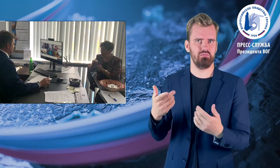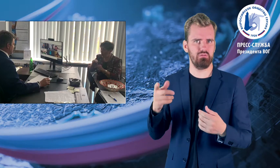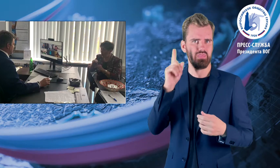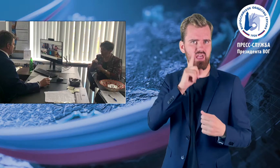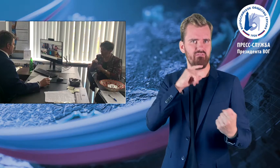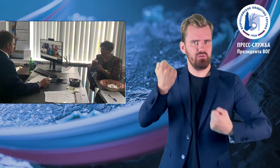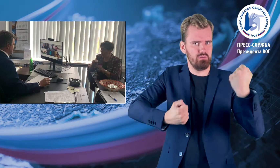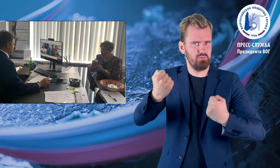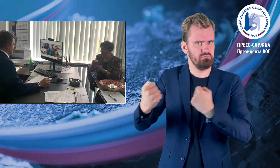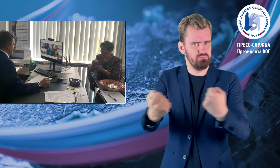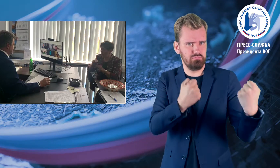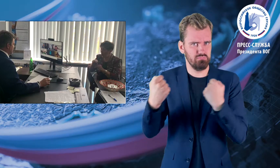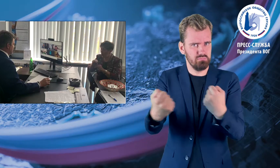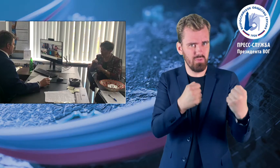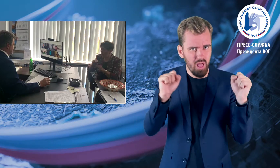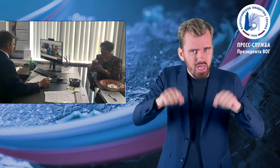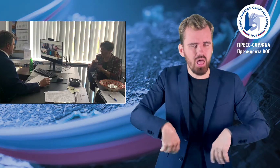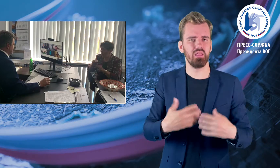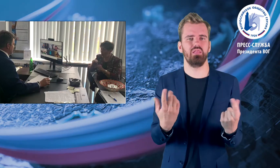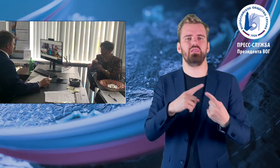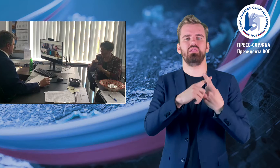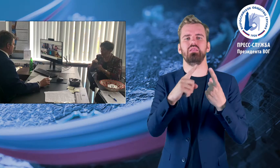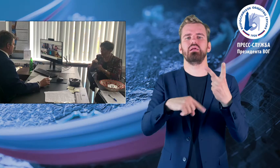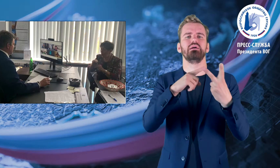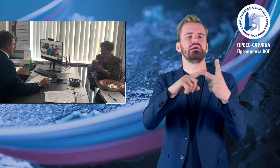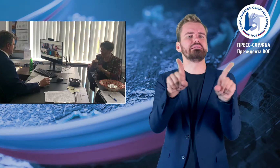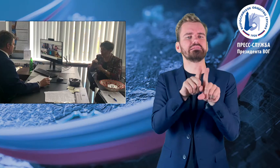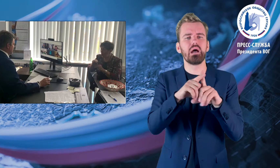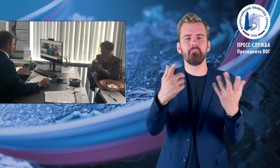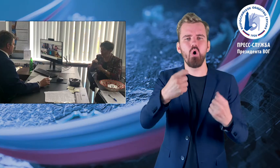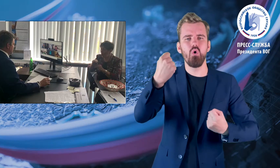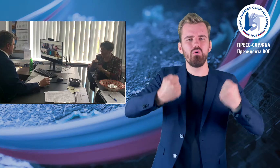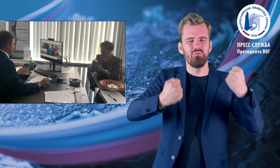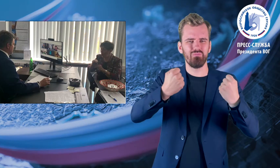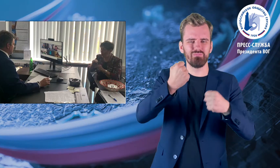of the Ministry of Health and